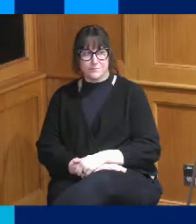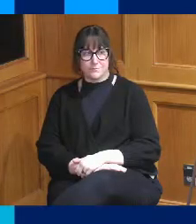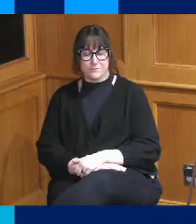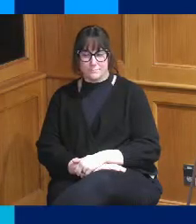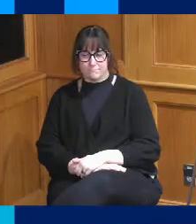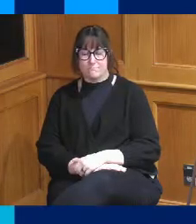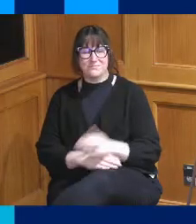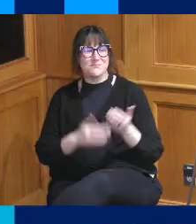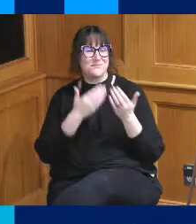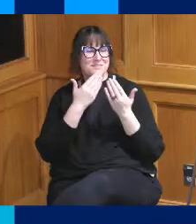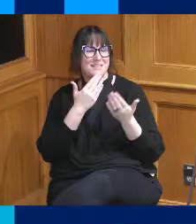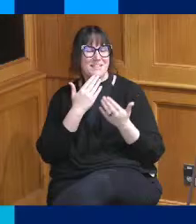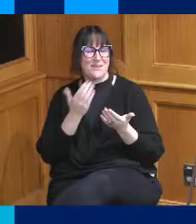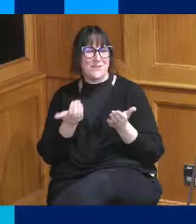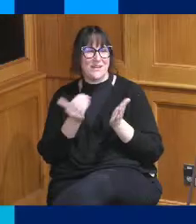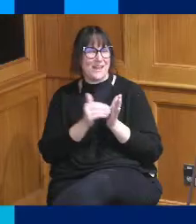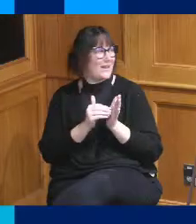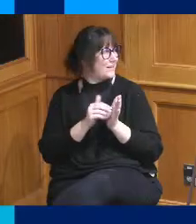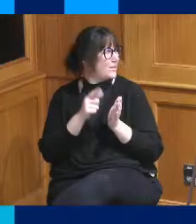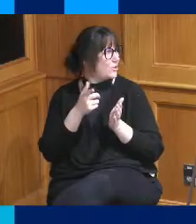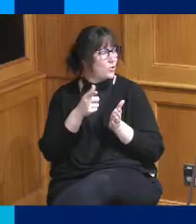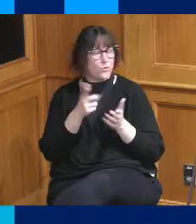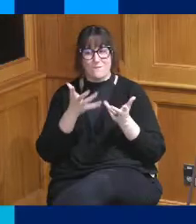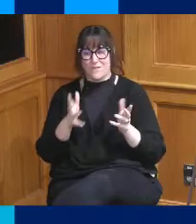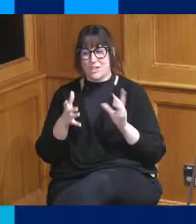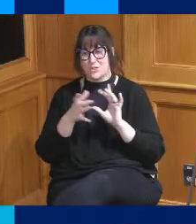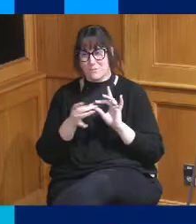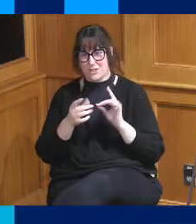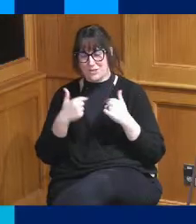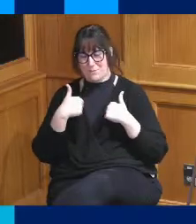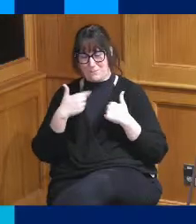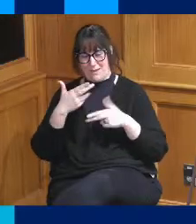thank you again Commissioners as you mentioned my name is Katie Valley and I'm a senior program